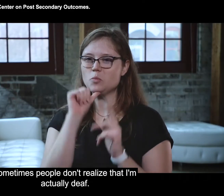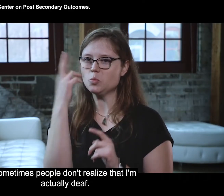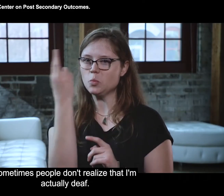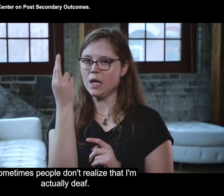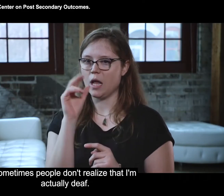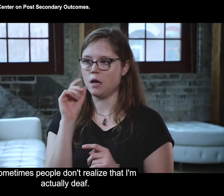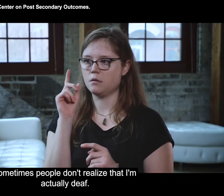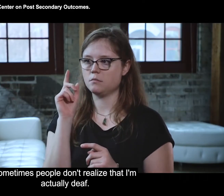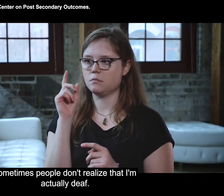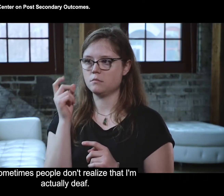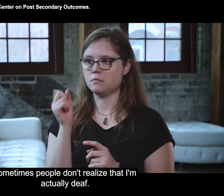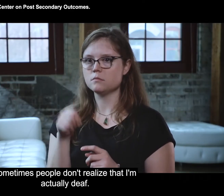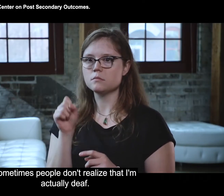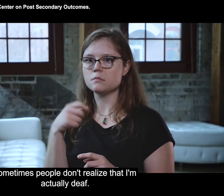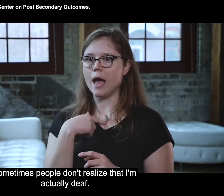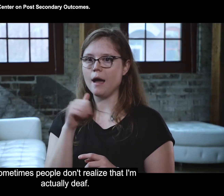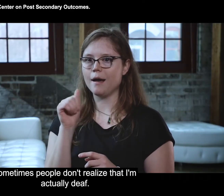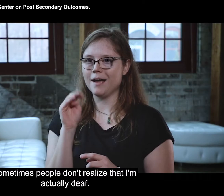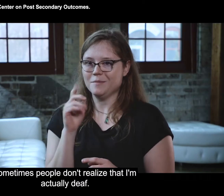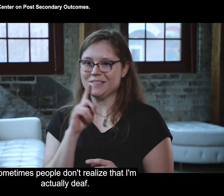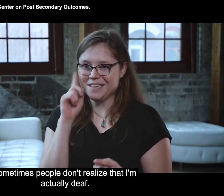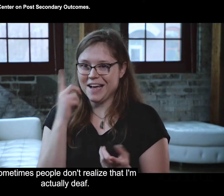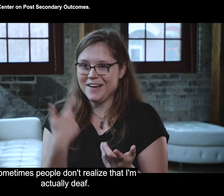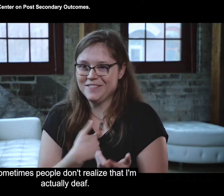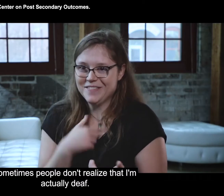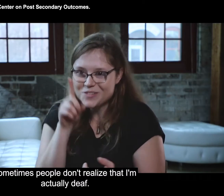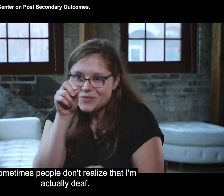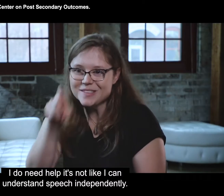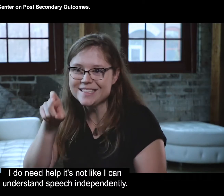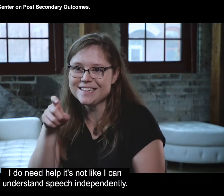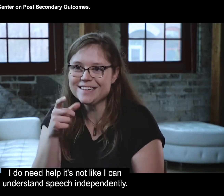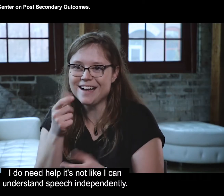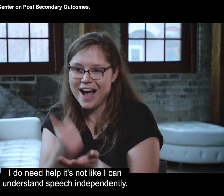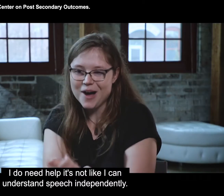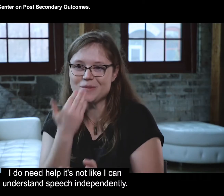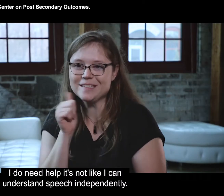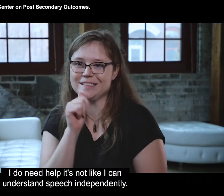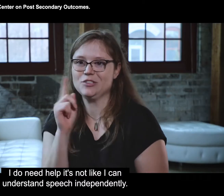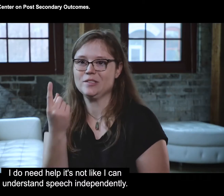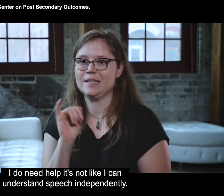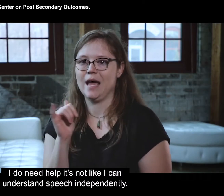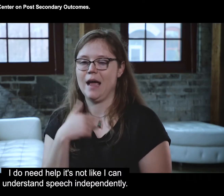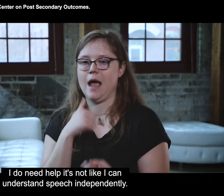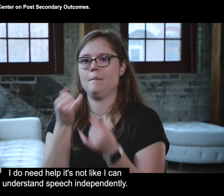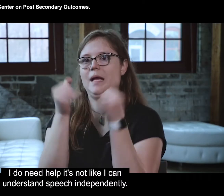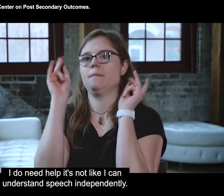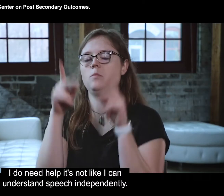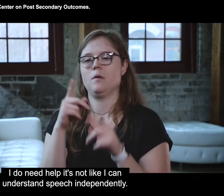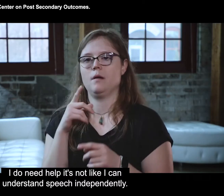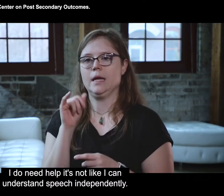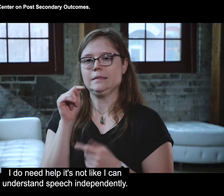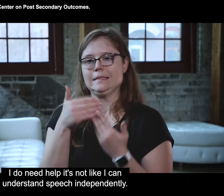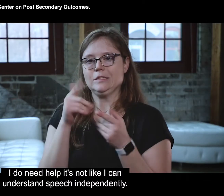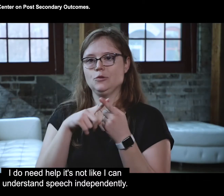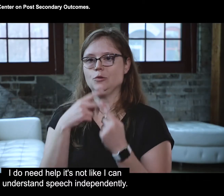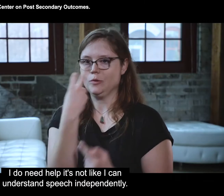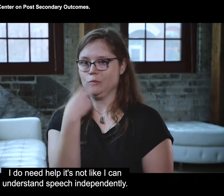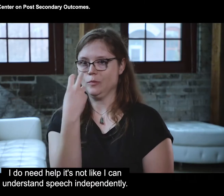sometimes people don't realize that I'm actually deaf. I do need help it's not like I can understand speech independently.